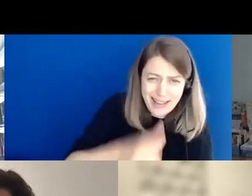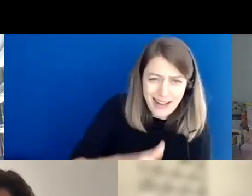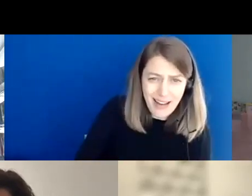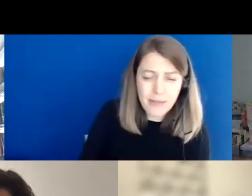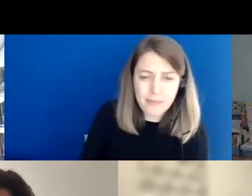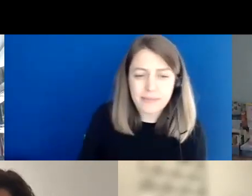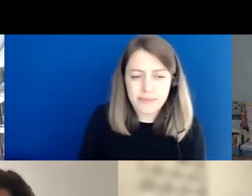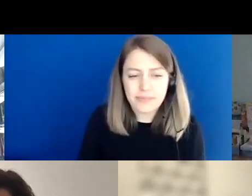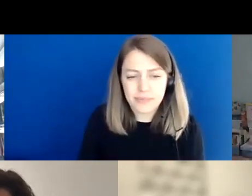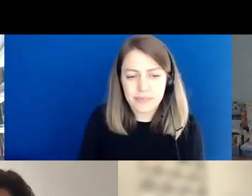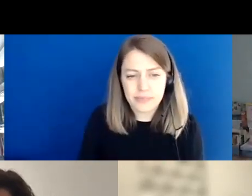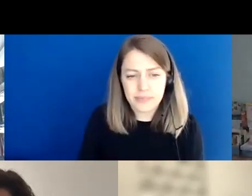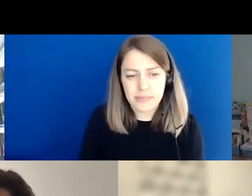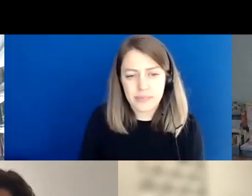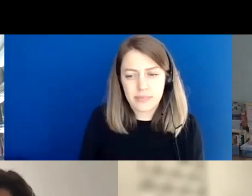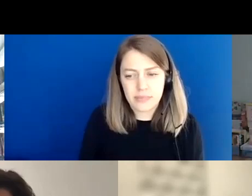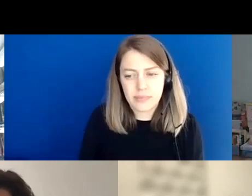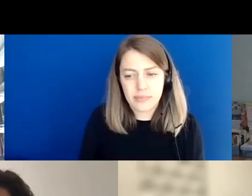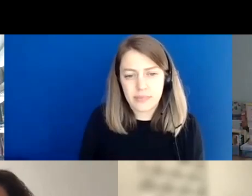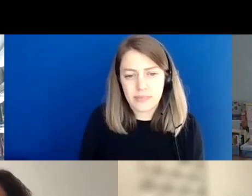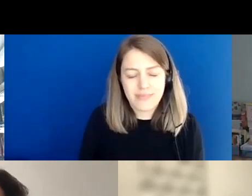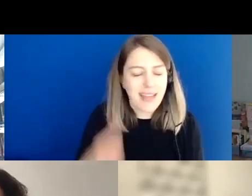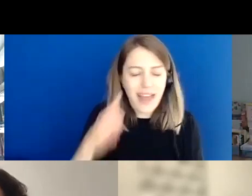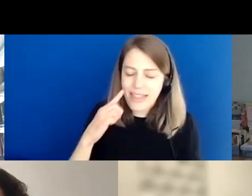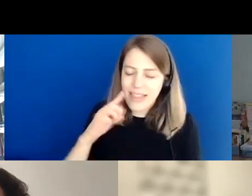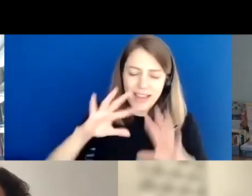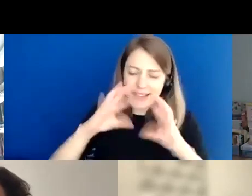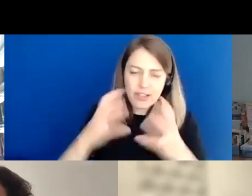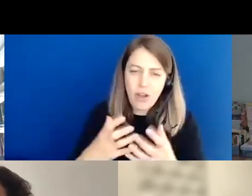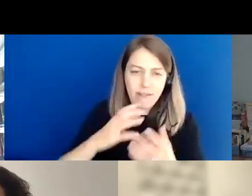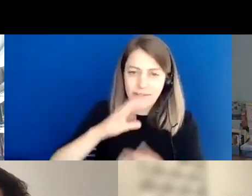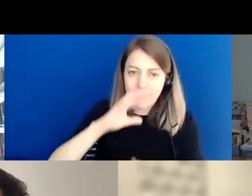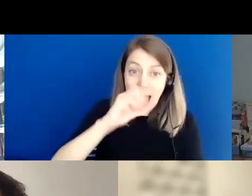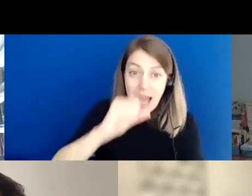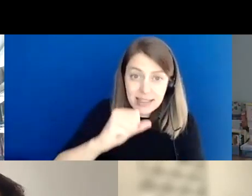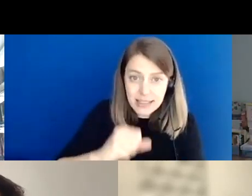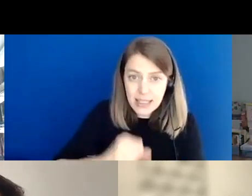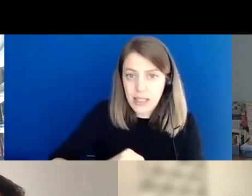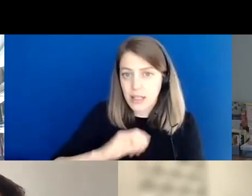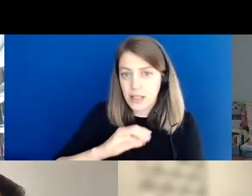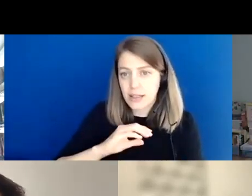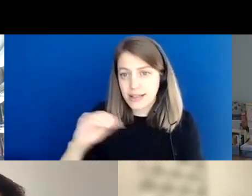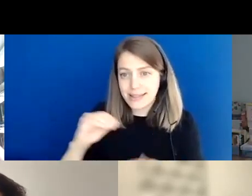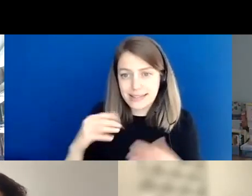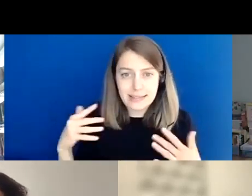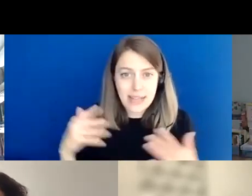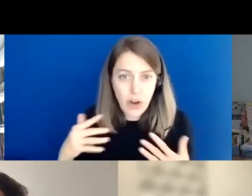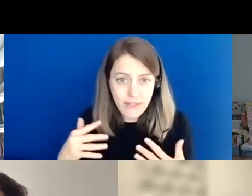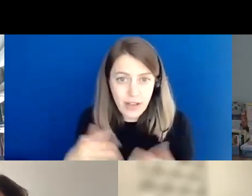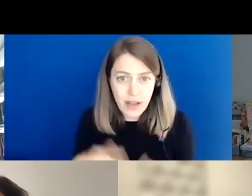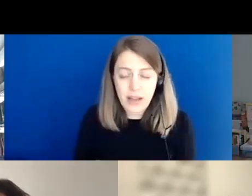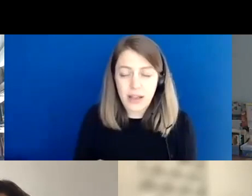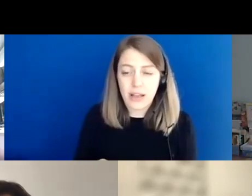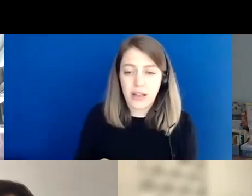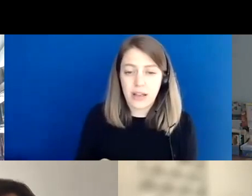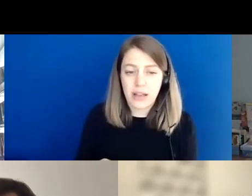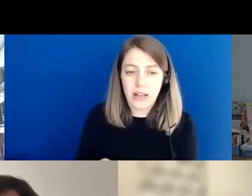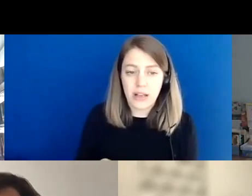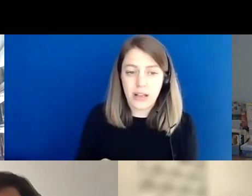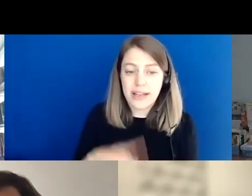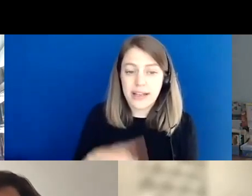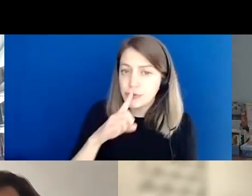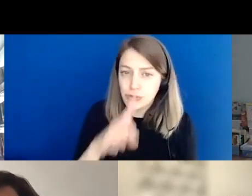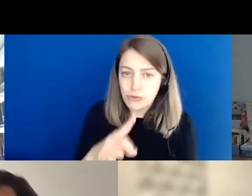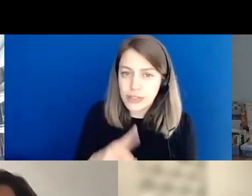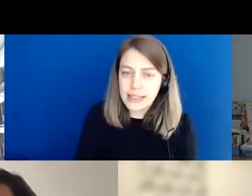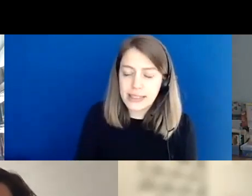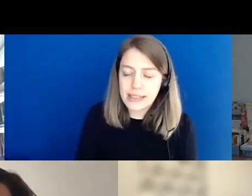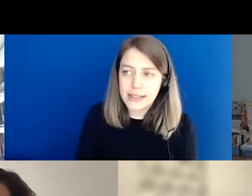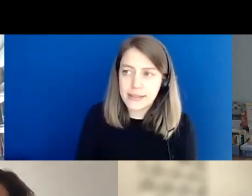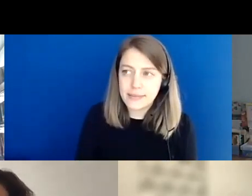I think it's fascinating and terrifying and it really is not its own thing.